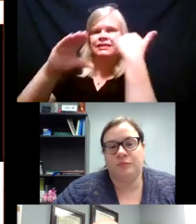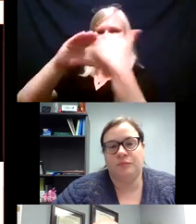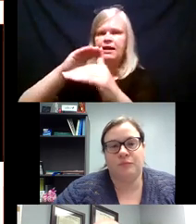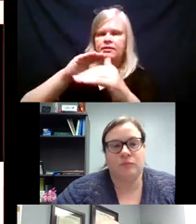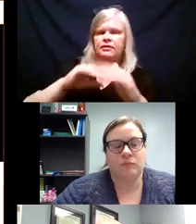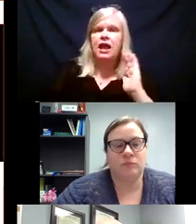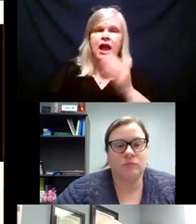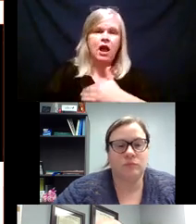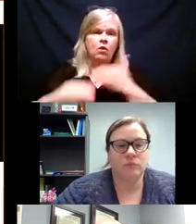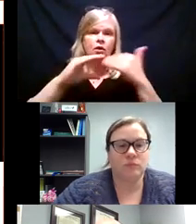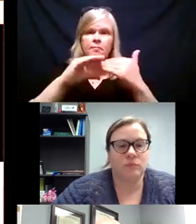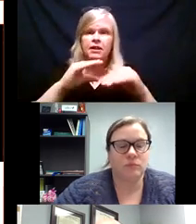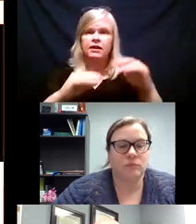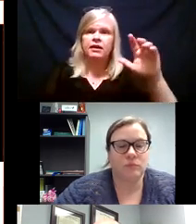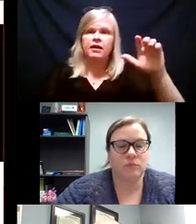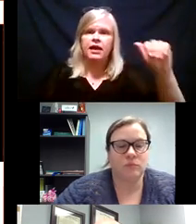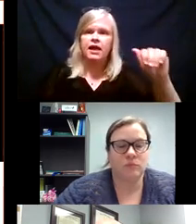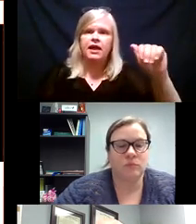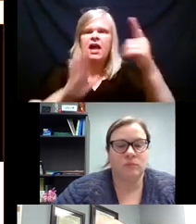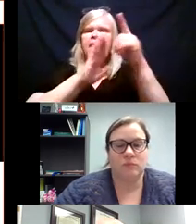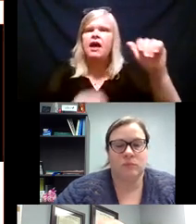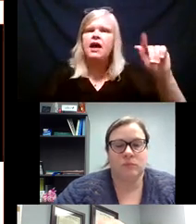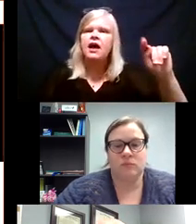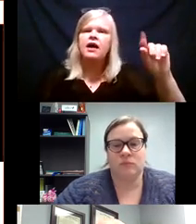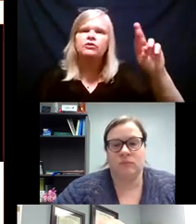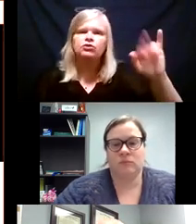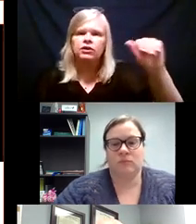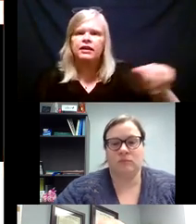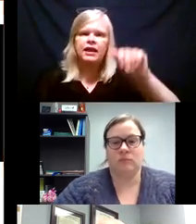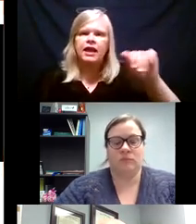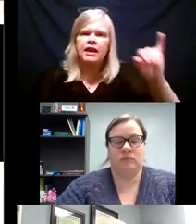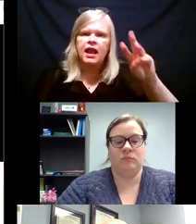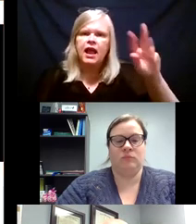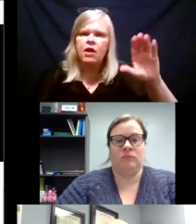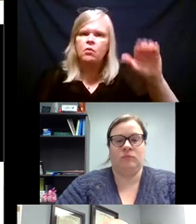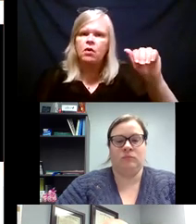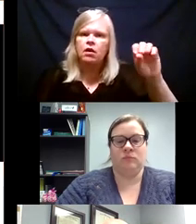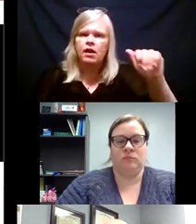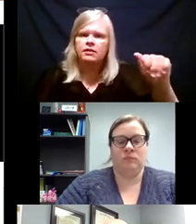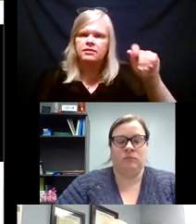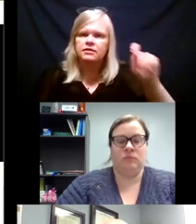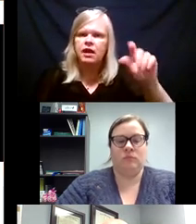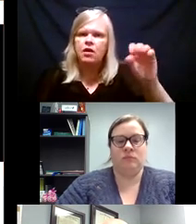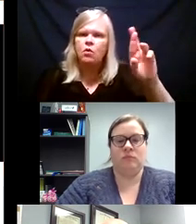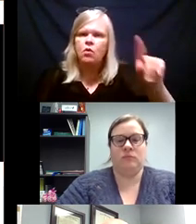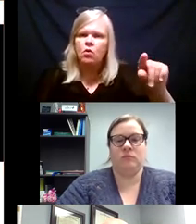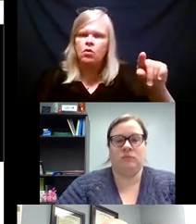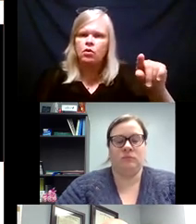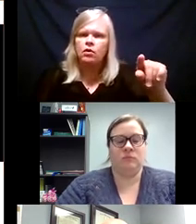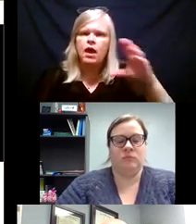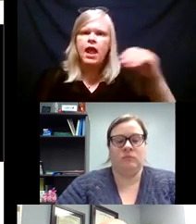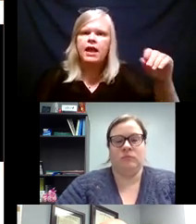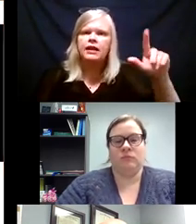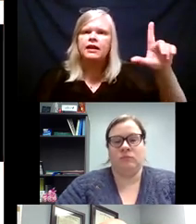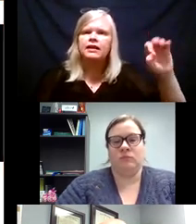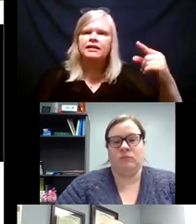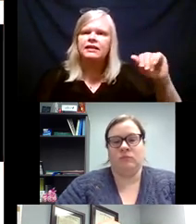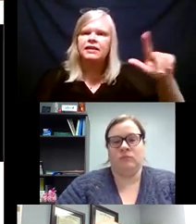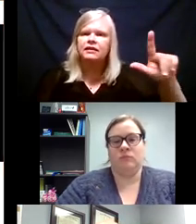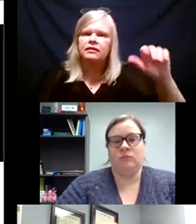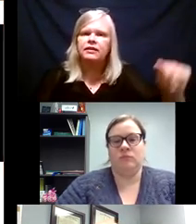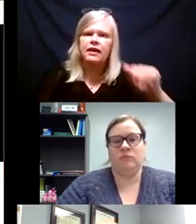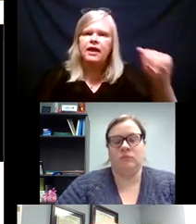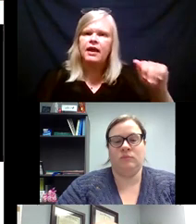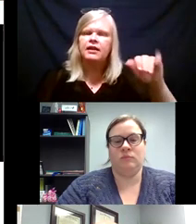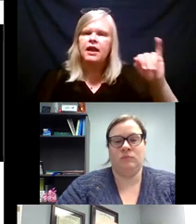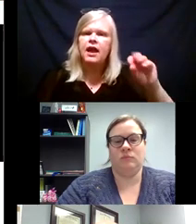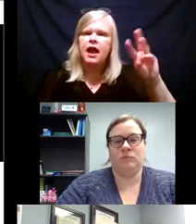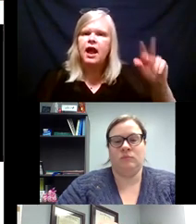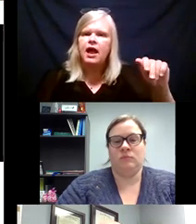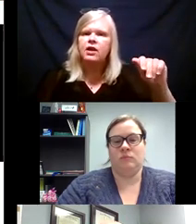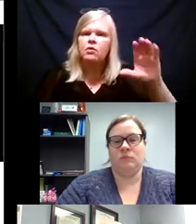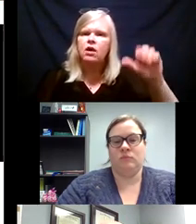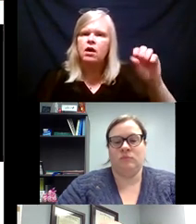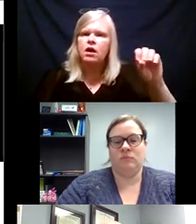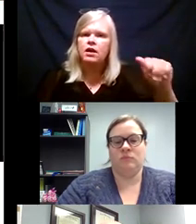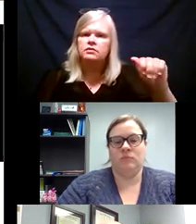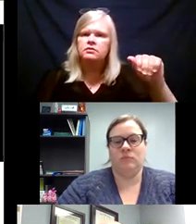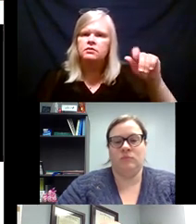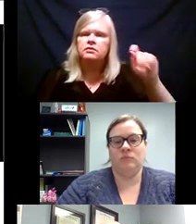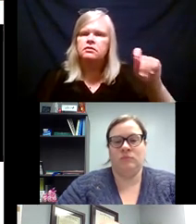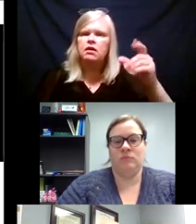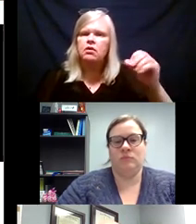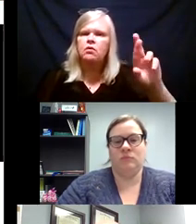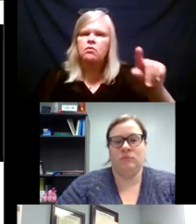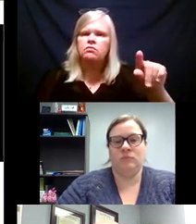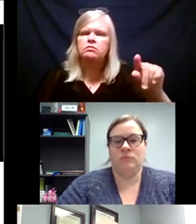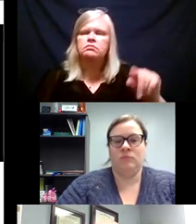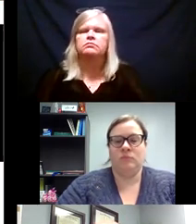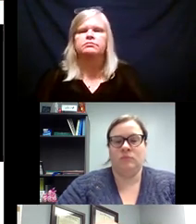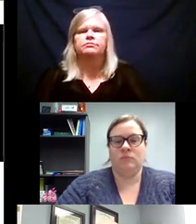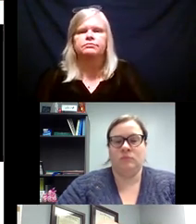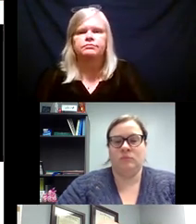ATTORNEY@IOWACASA.ORG AND LEGAL@IOWACASA.ORG.